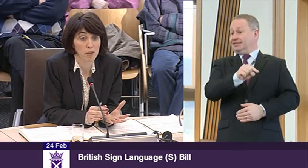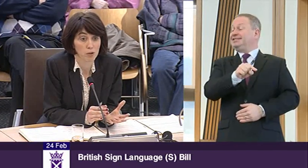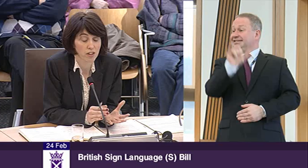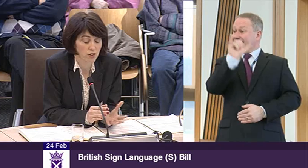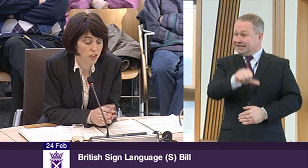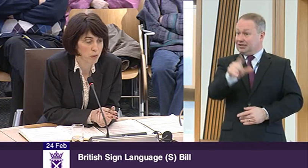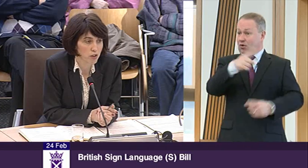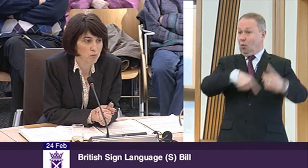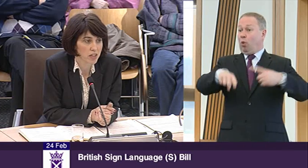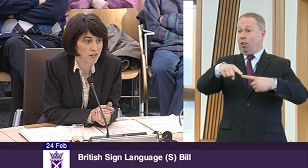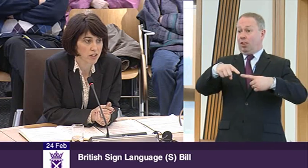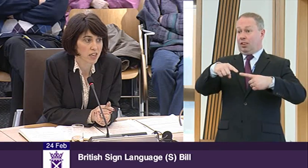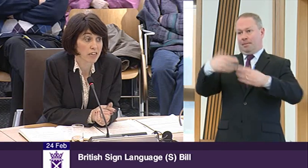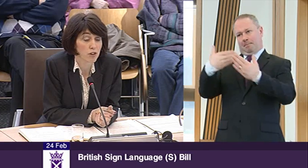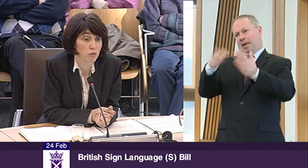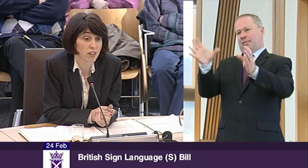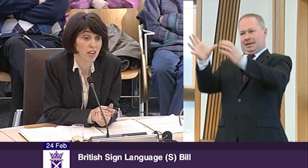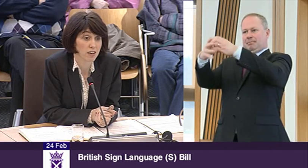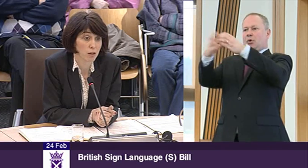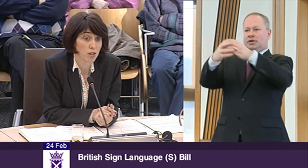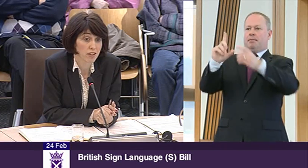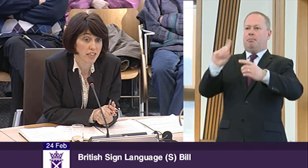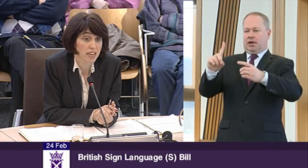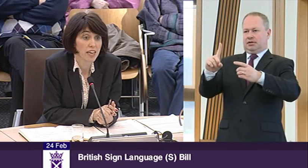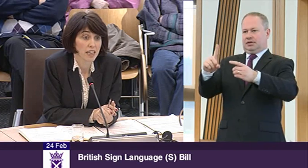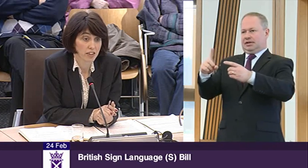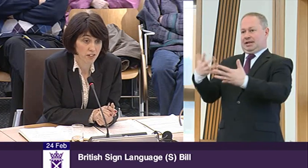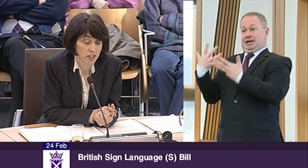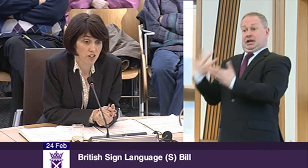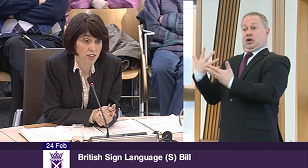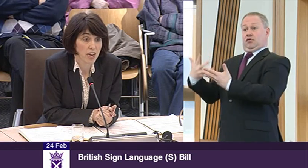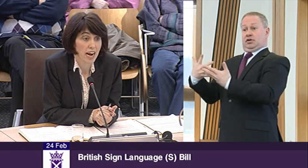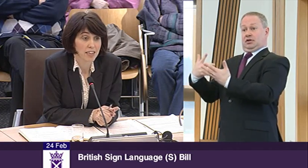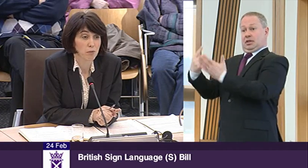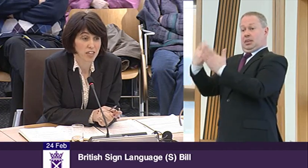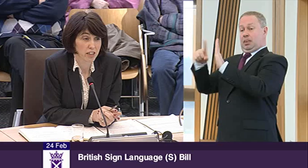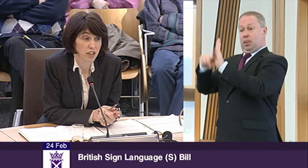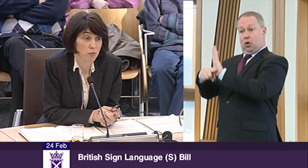However, we believe that there are levers in the current equality legislation—particularly